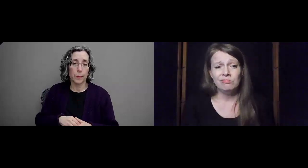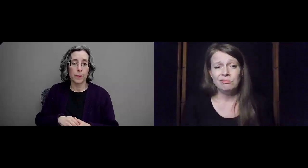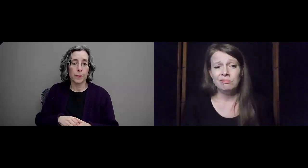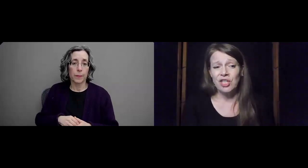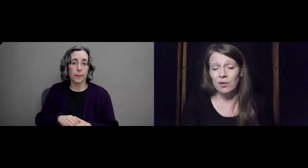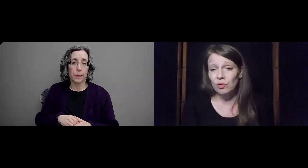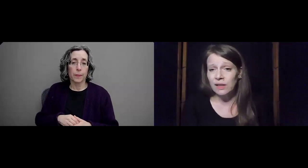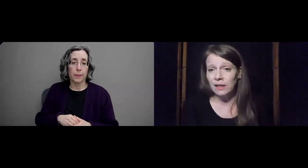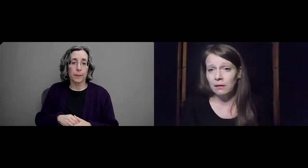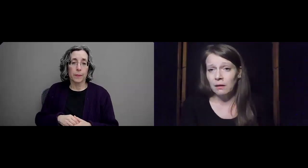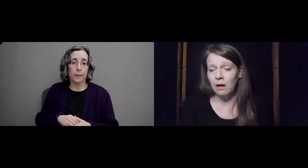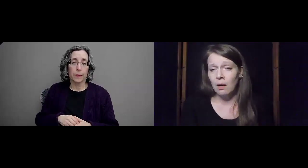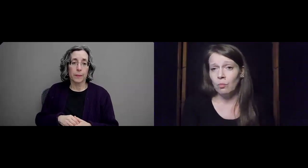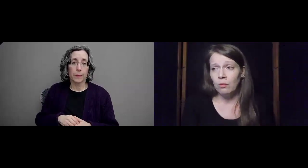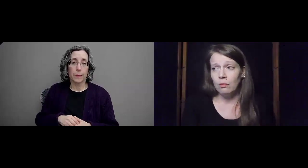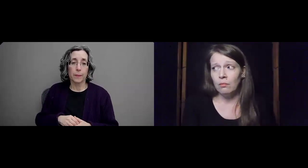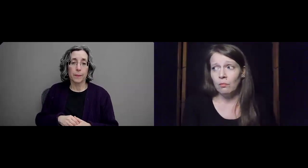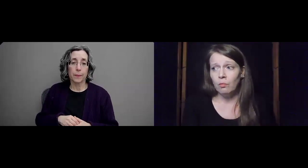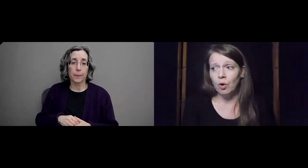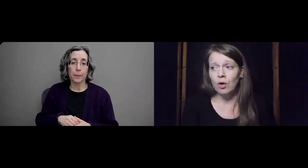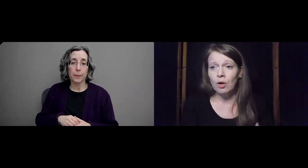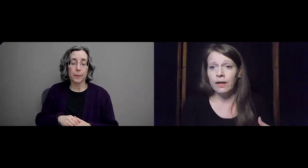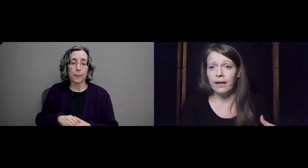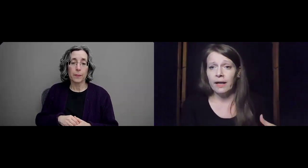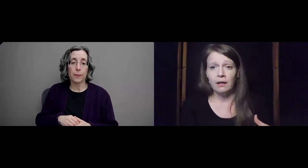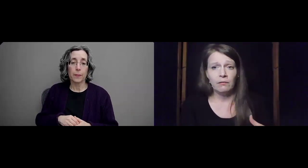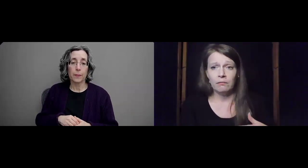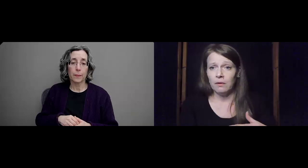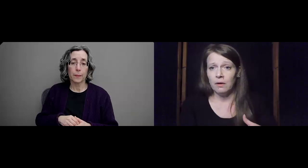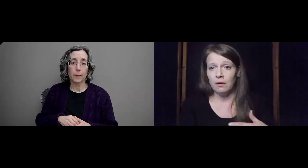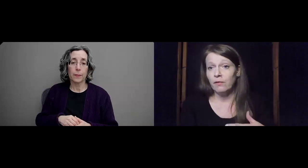interpreter. Okay?